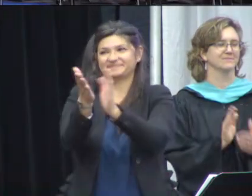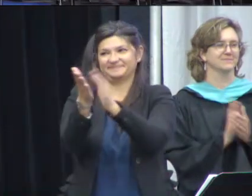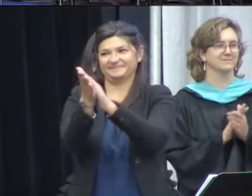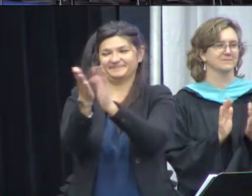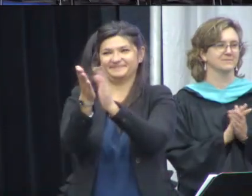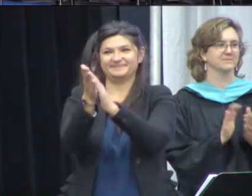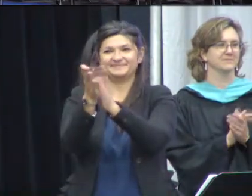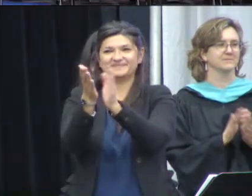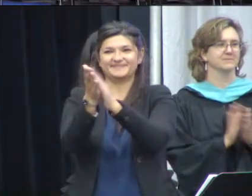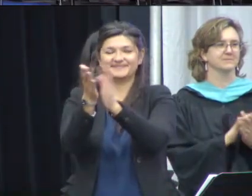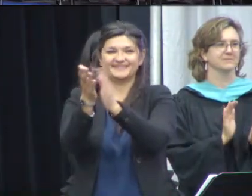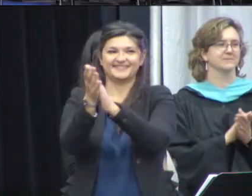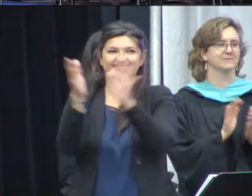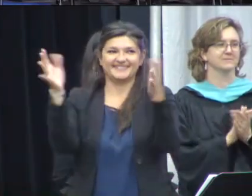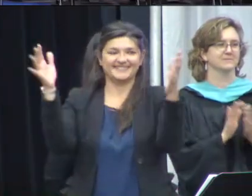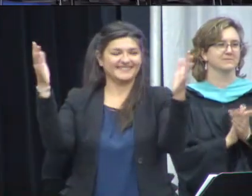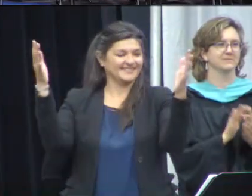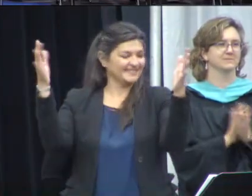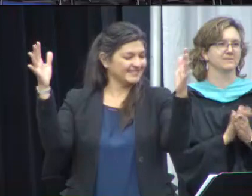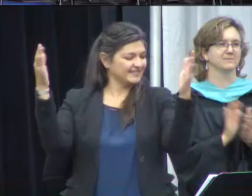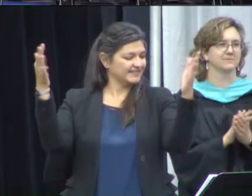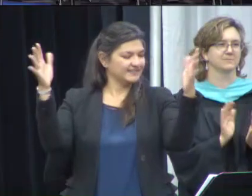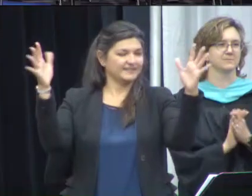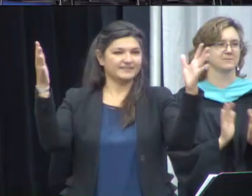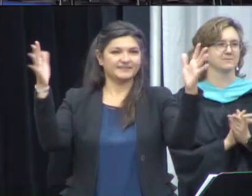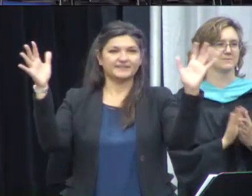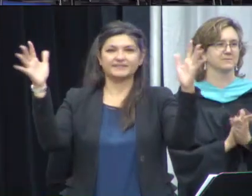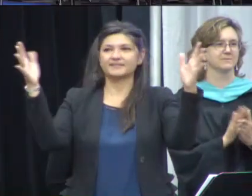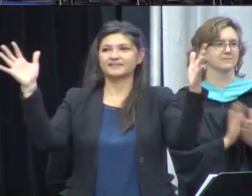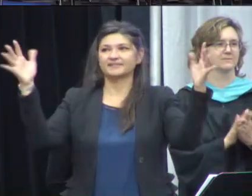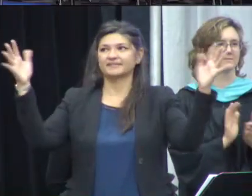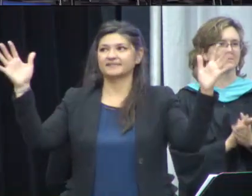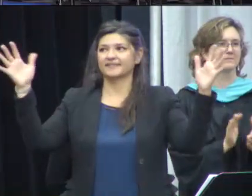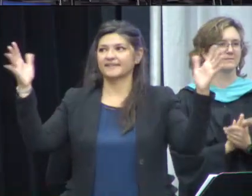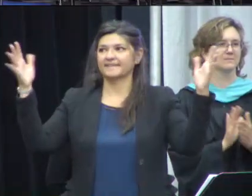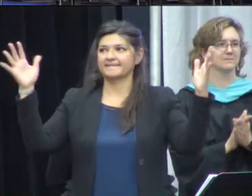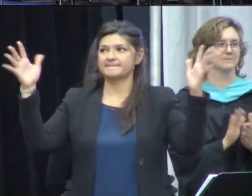(audience applauds)